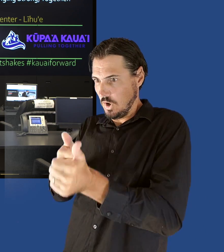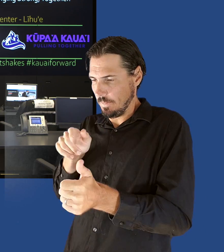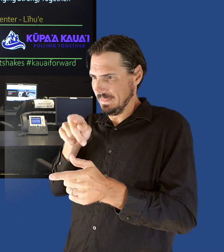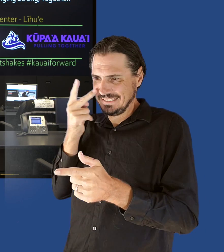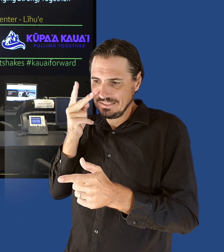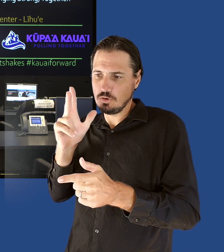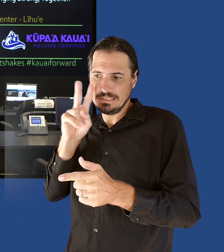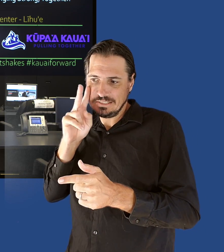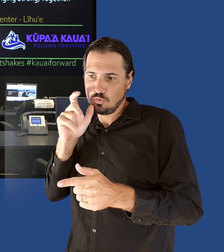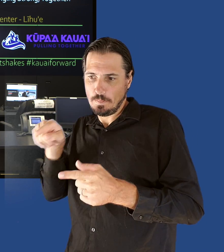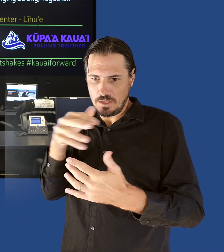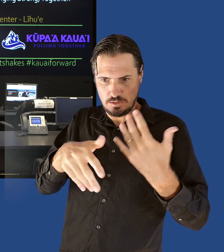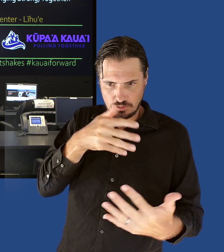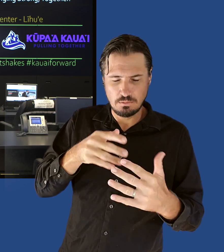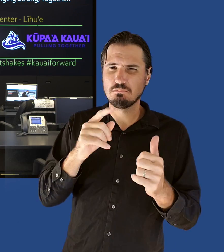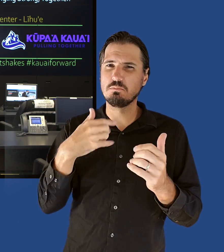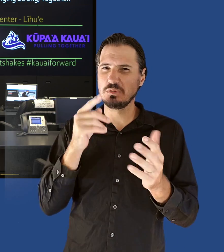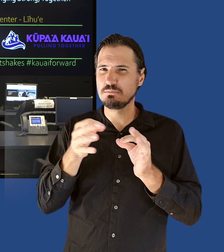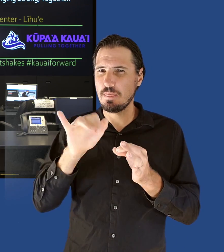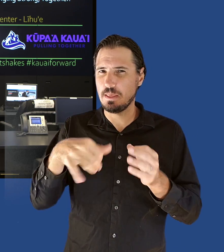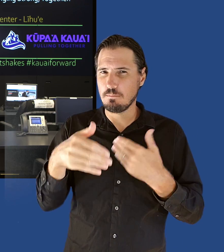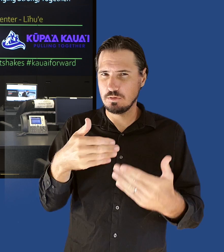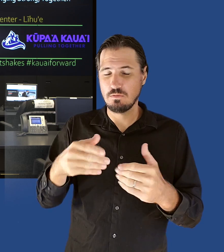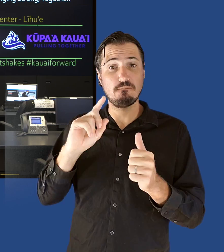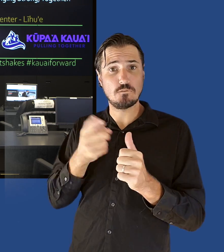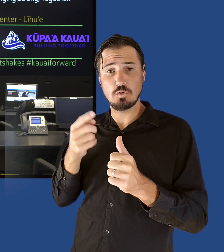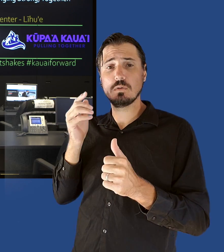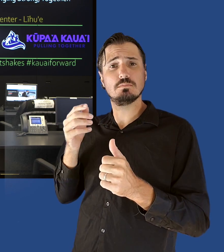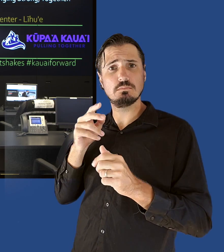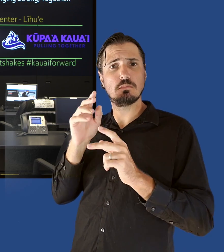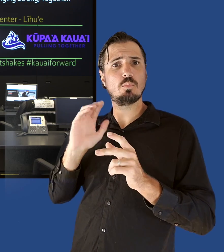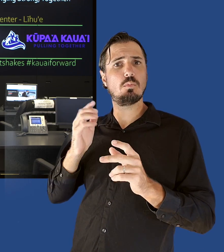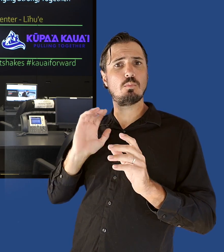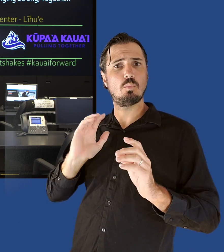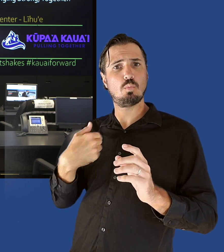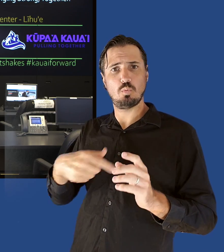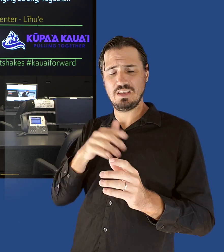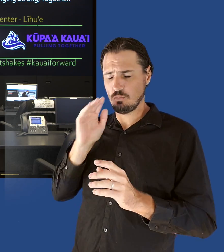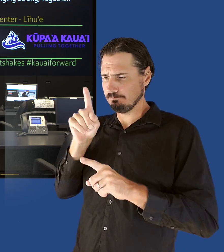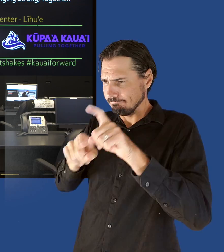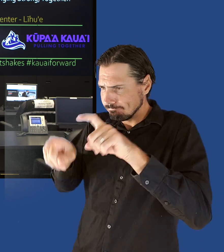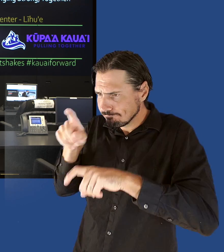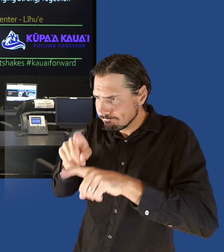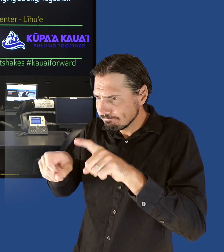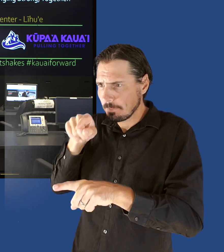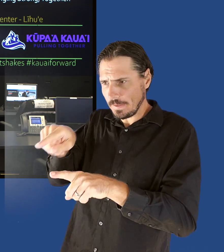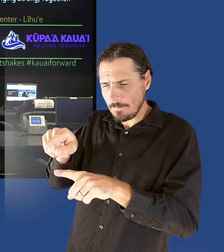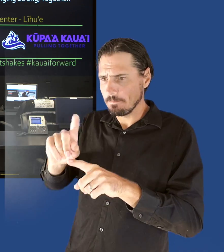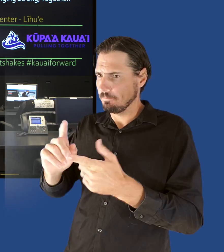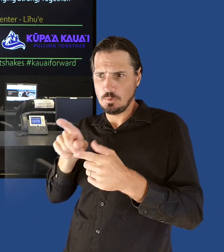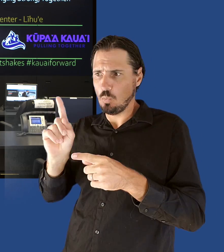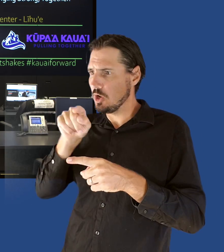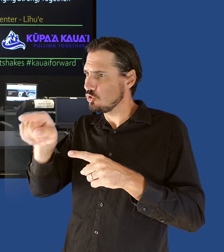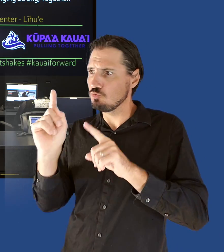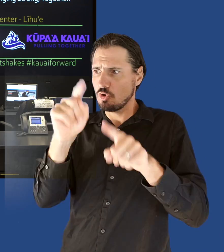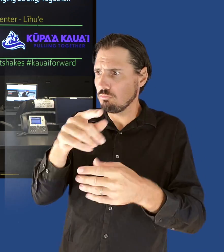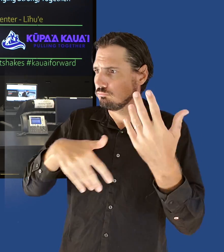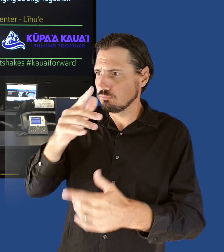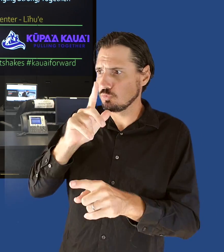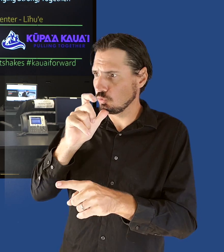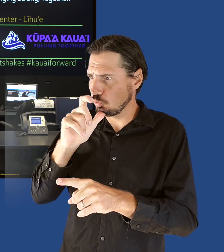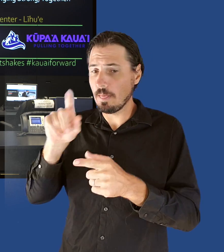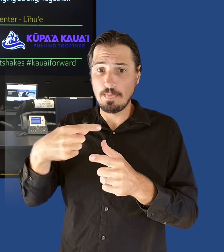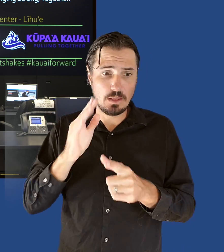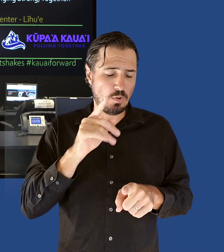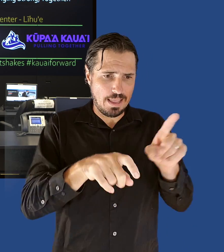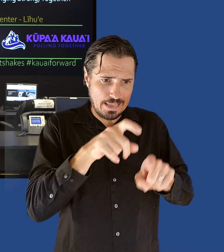Department of Health staff then calls or visits the identified contacts and instructs them in how to quarantine—either at home or in a quarantine facility, if necessary.